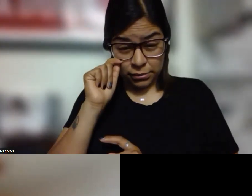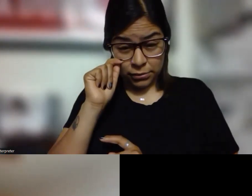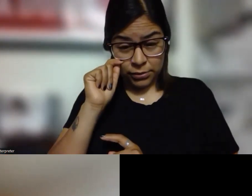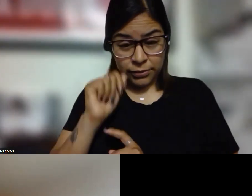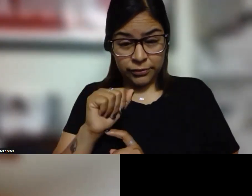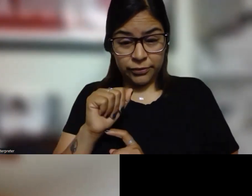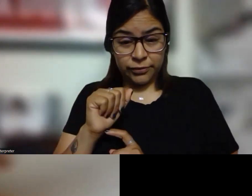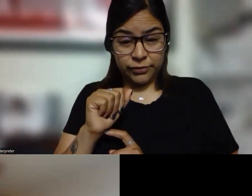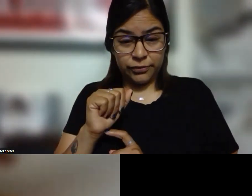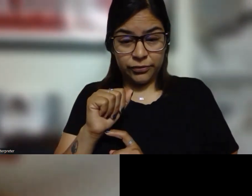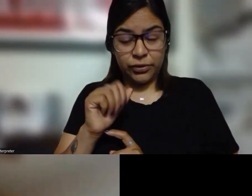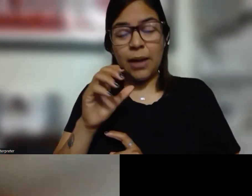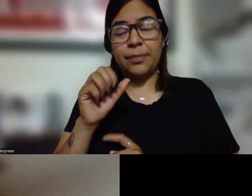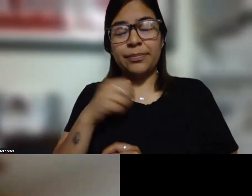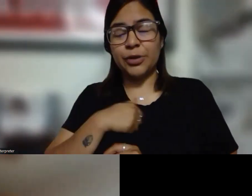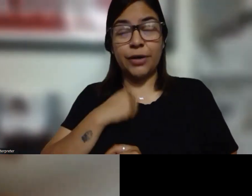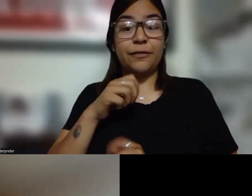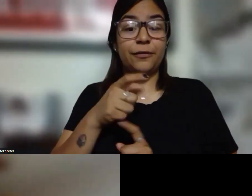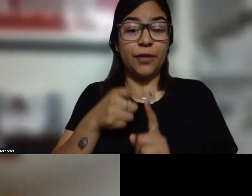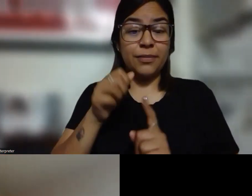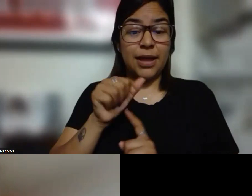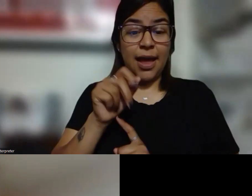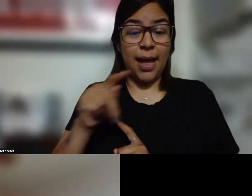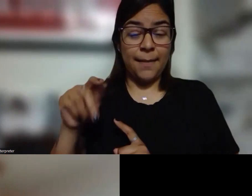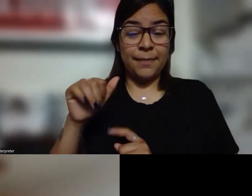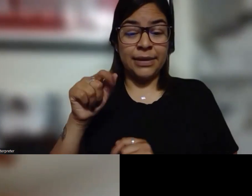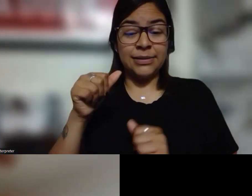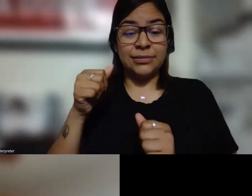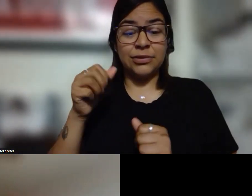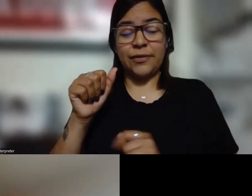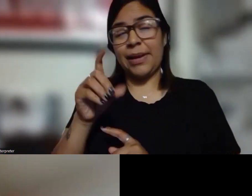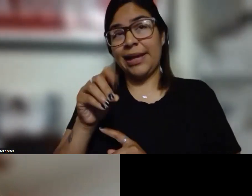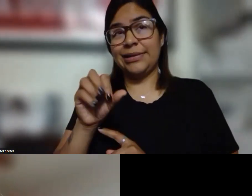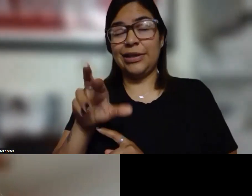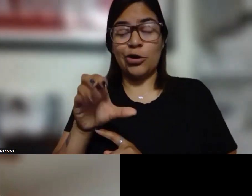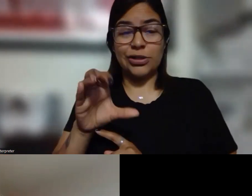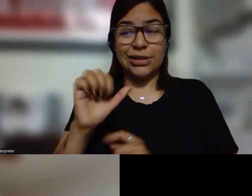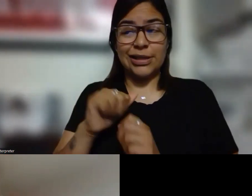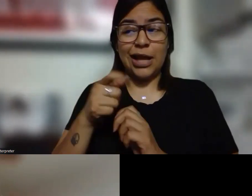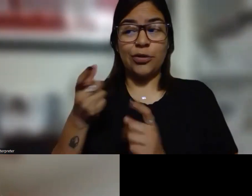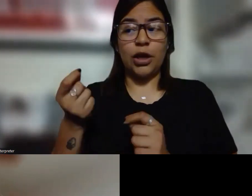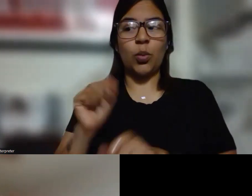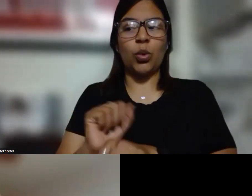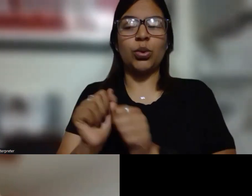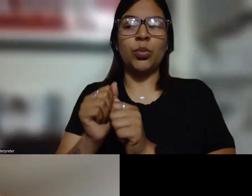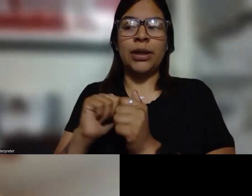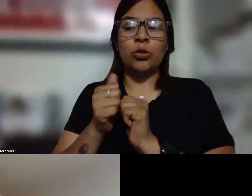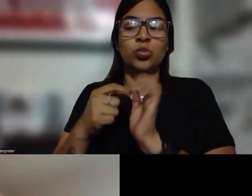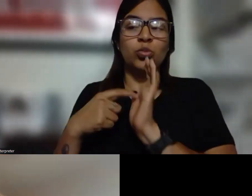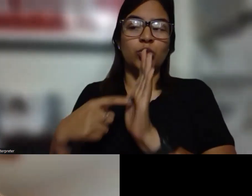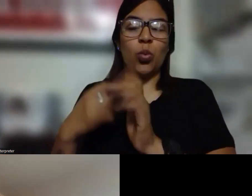it needs to evolve with each of the adrcs um including consumer outcomes uh as well as um